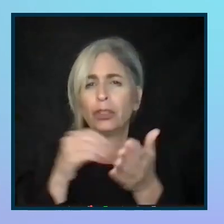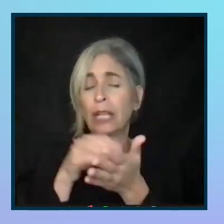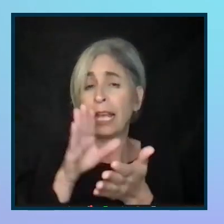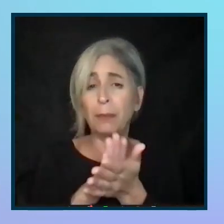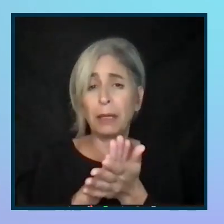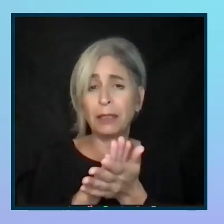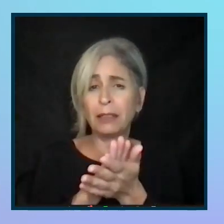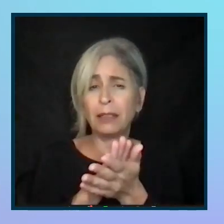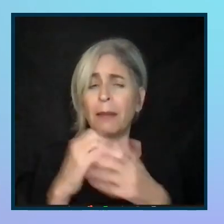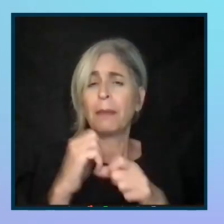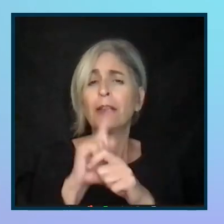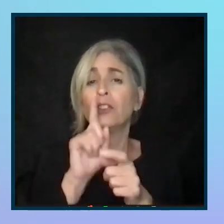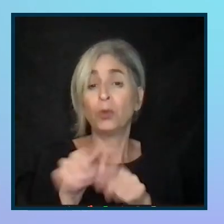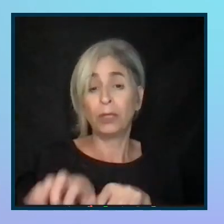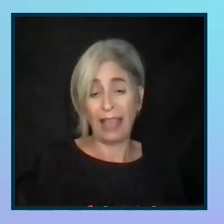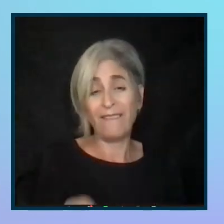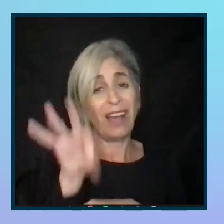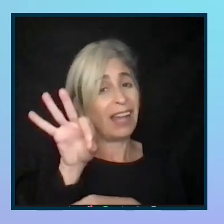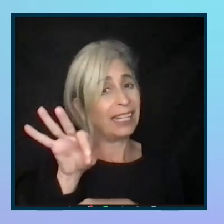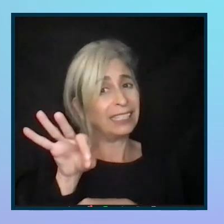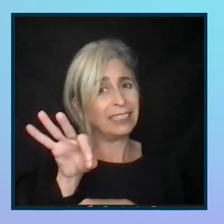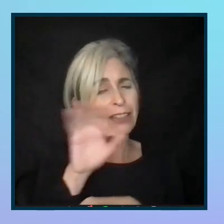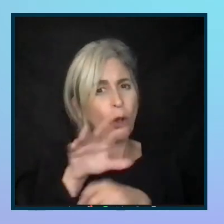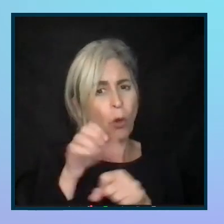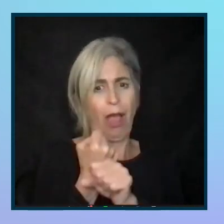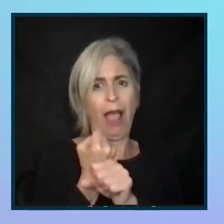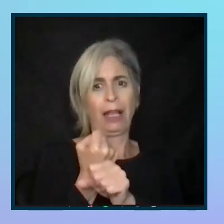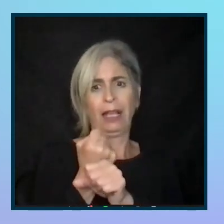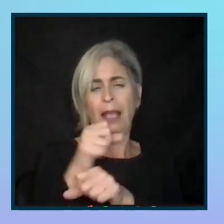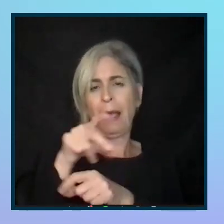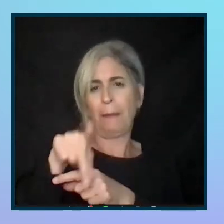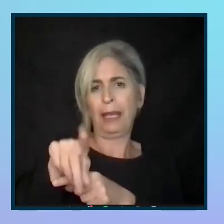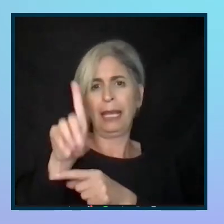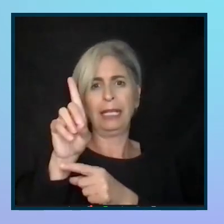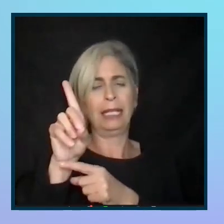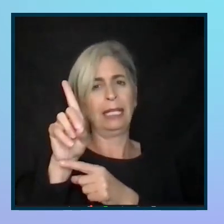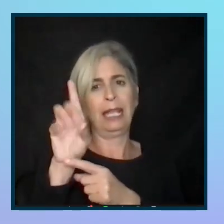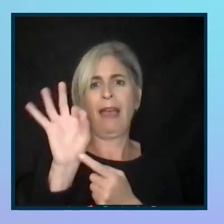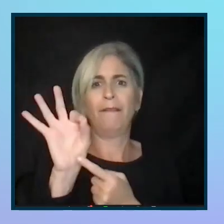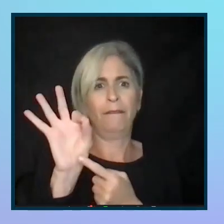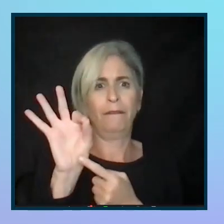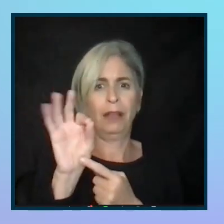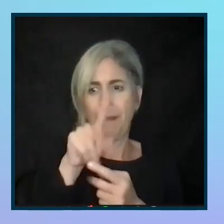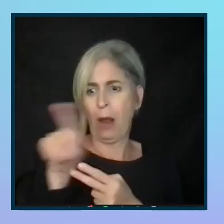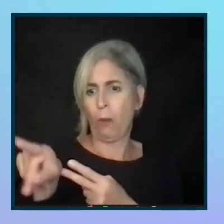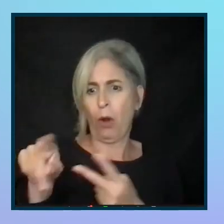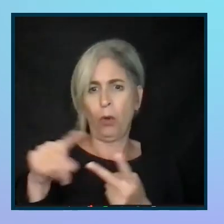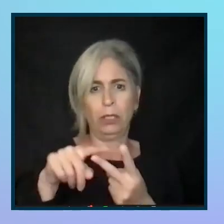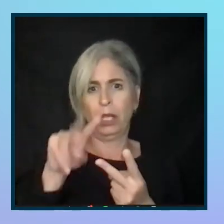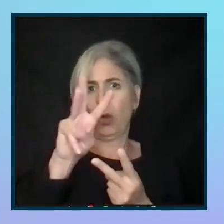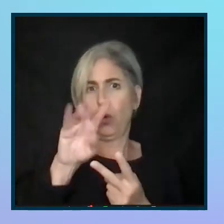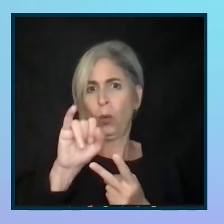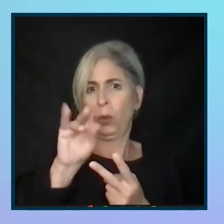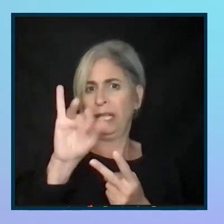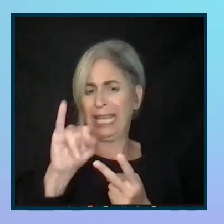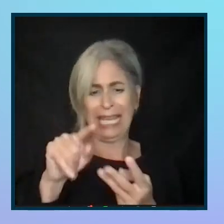make sure it can be found. Don't lock it into PDFs and PowerPoints and in wikis and Figma files and Sketch files.